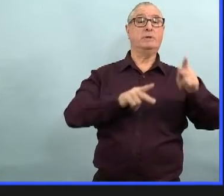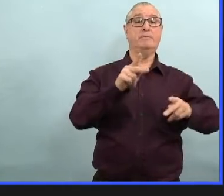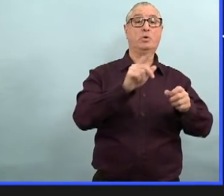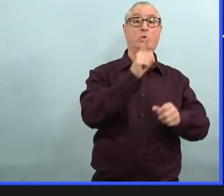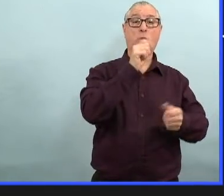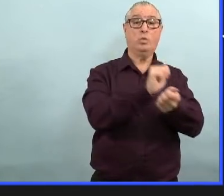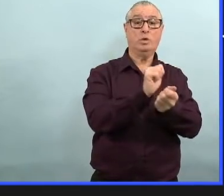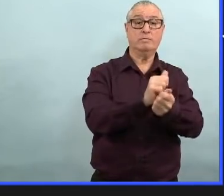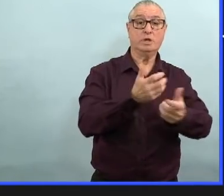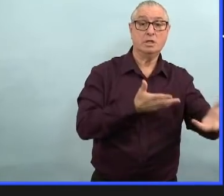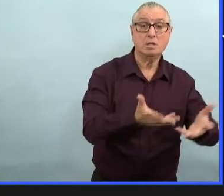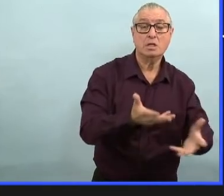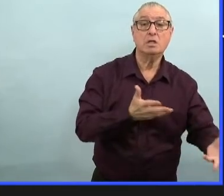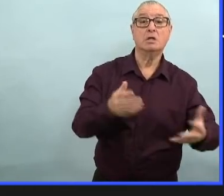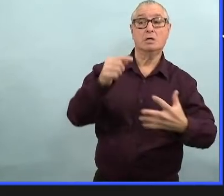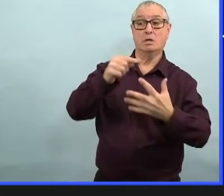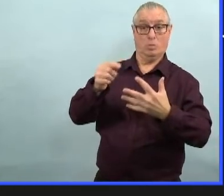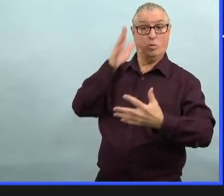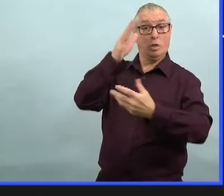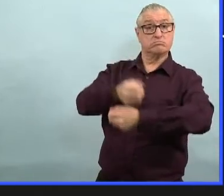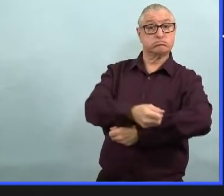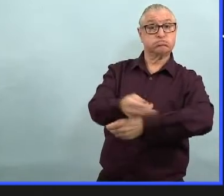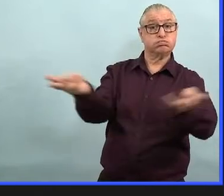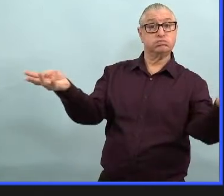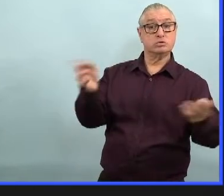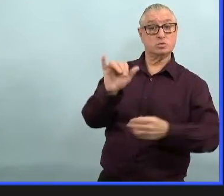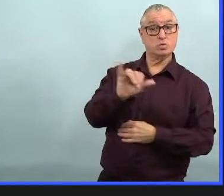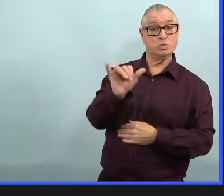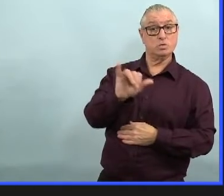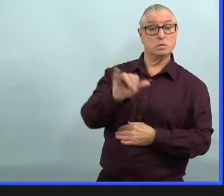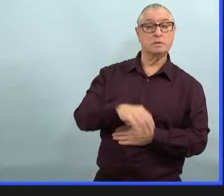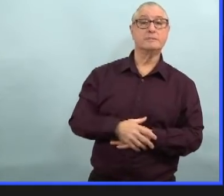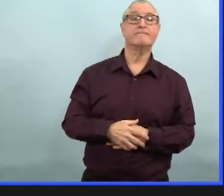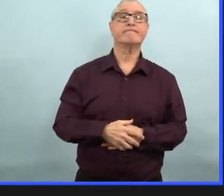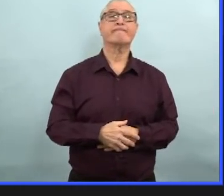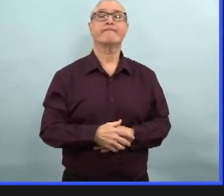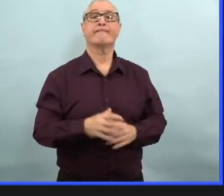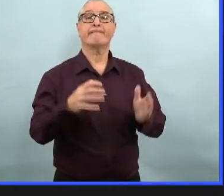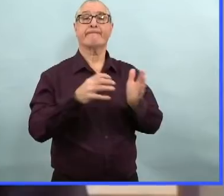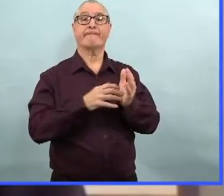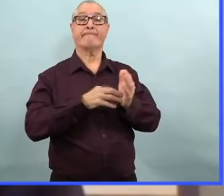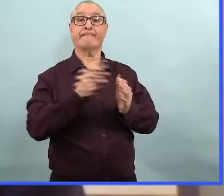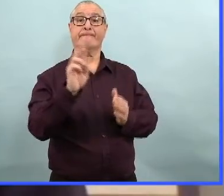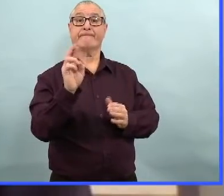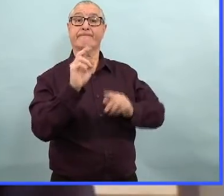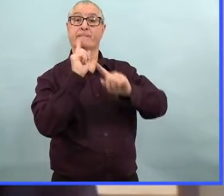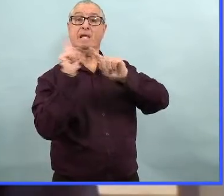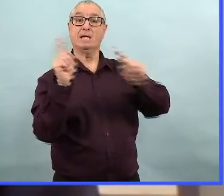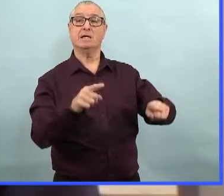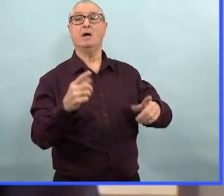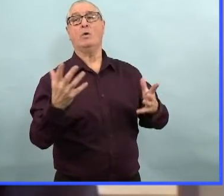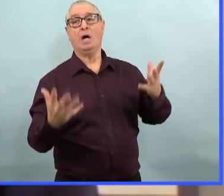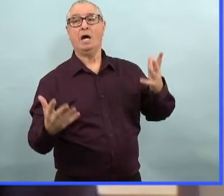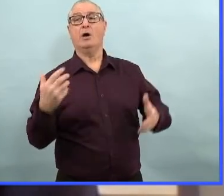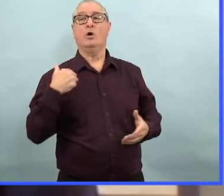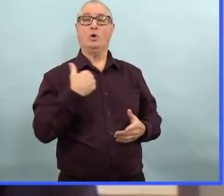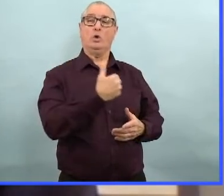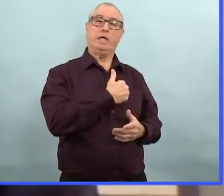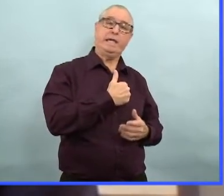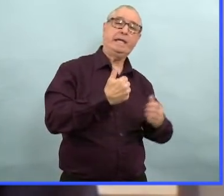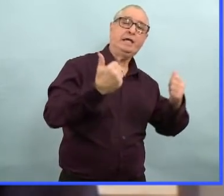well i mean we have been working on expanding access to those rapid test kits